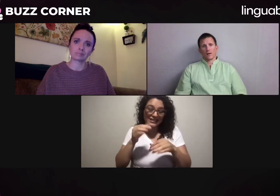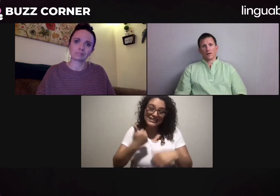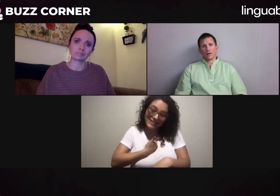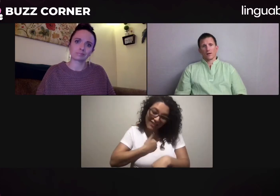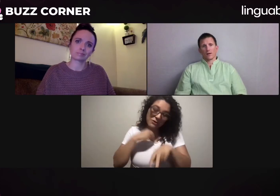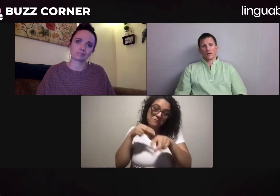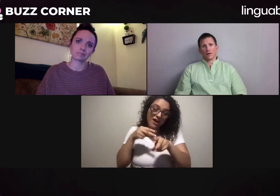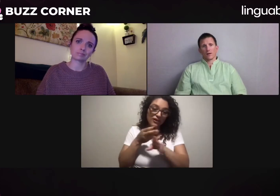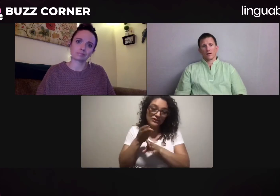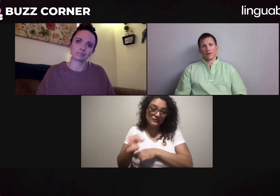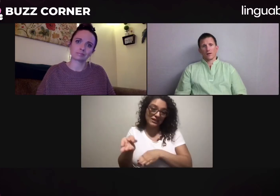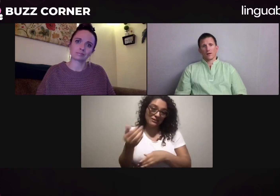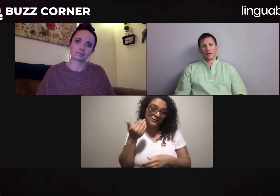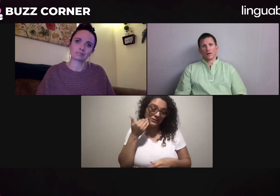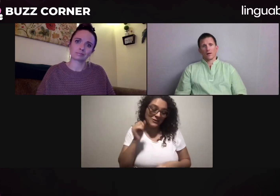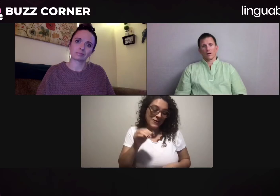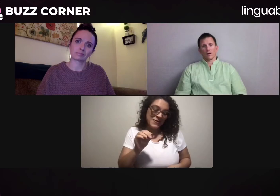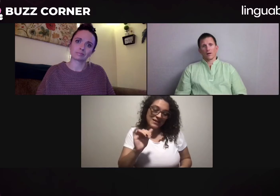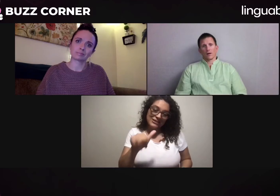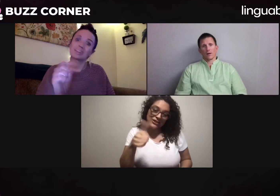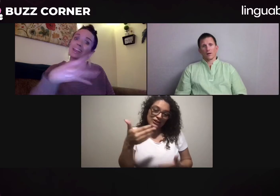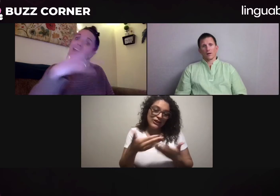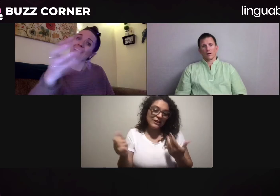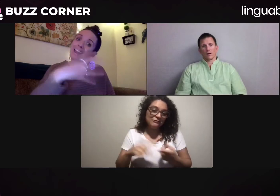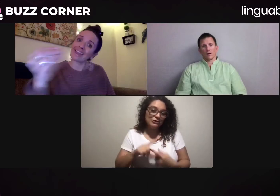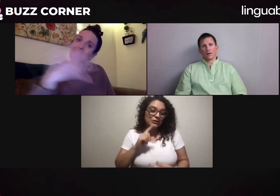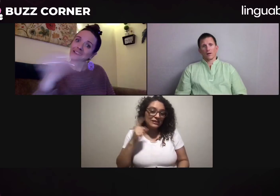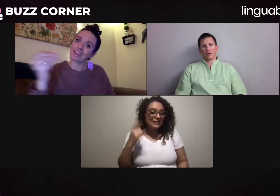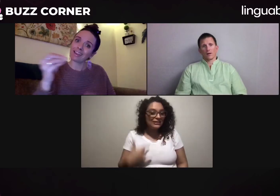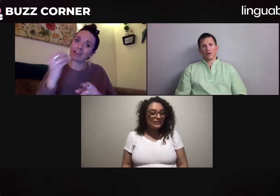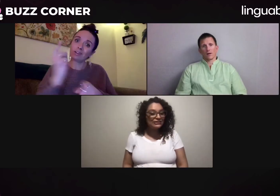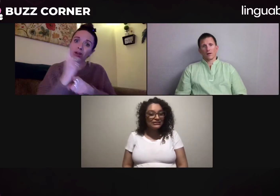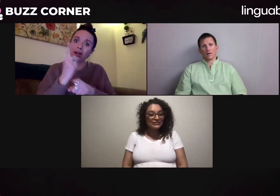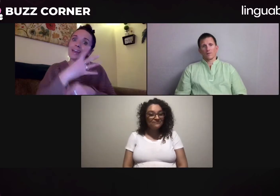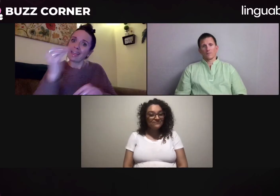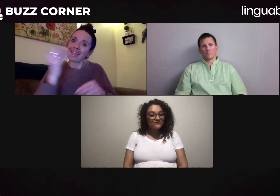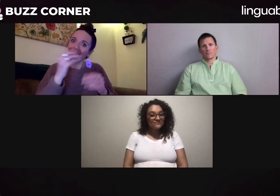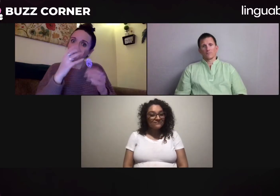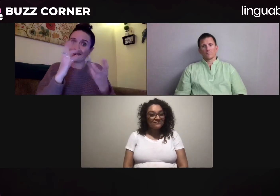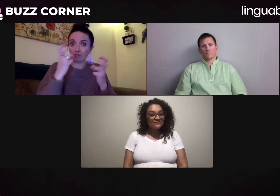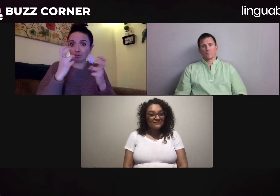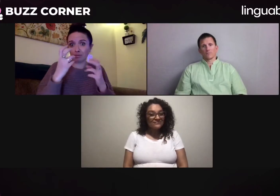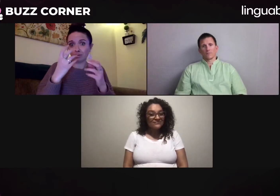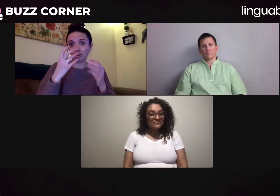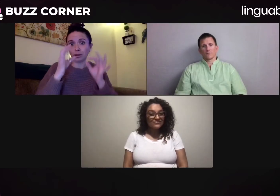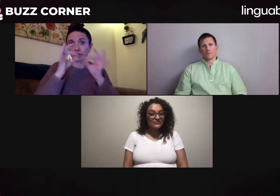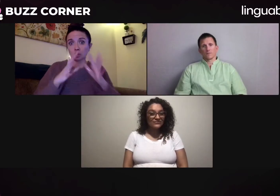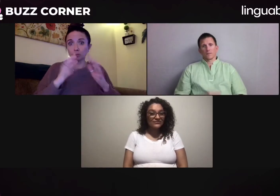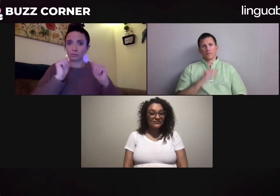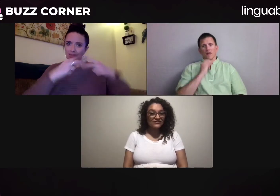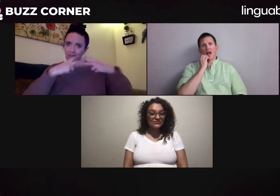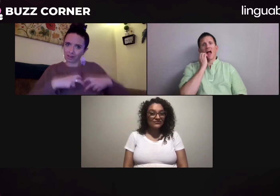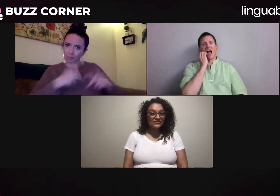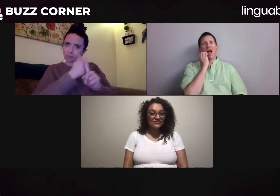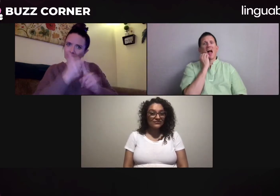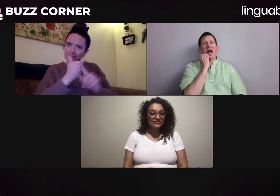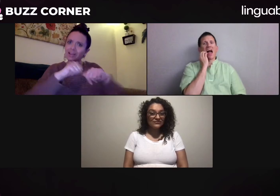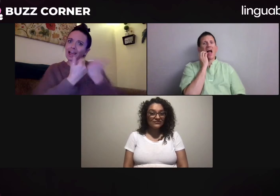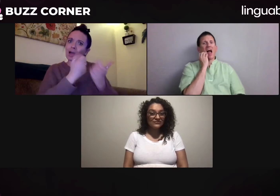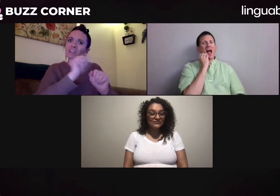we're looking at this field, it's self-monitored, it's self-governance. We have a lot to think about. Yes. And the interpreters doing that assessment